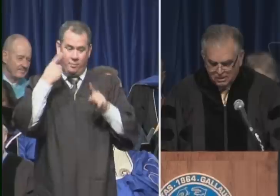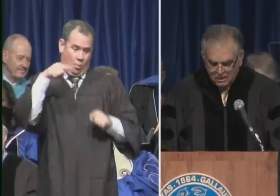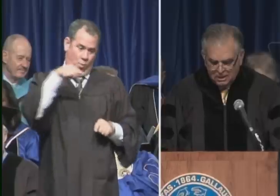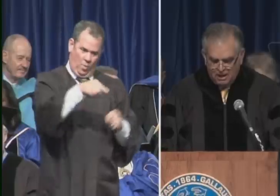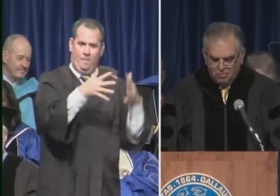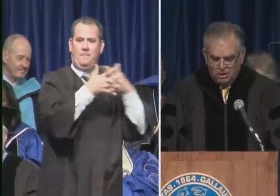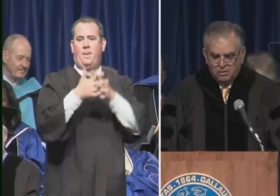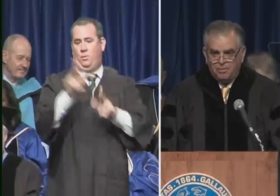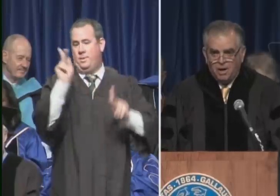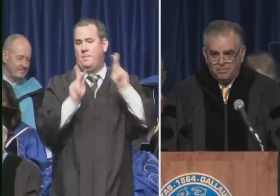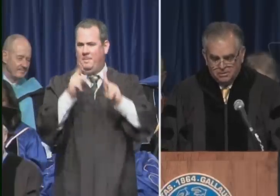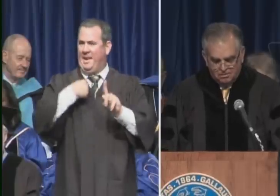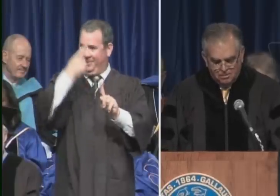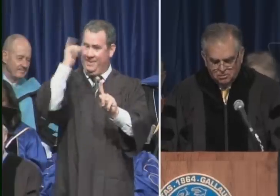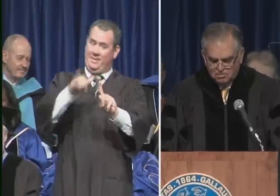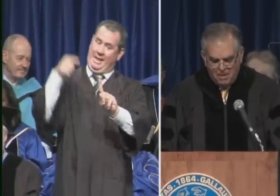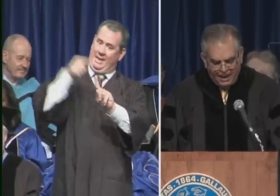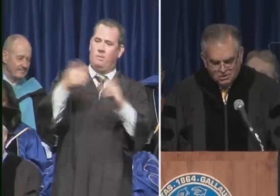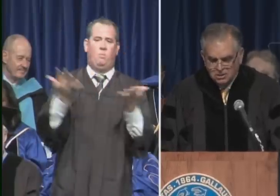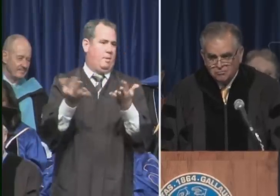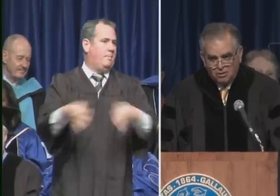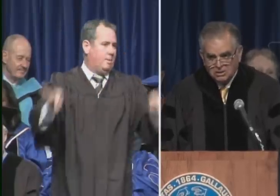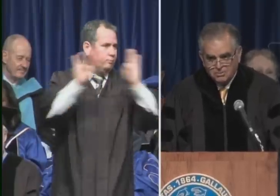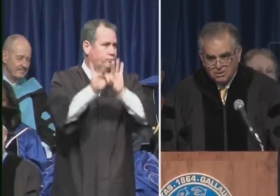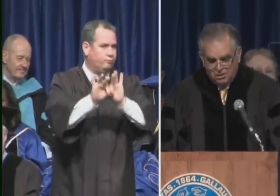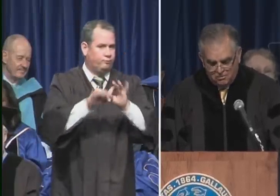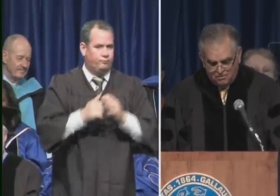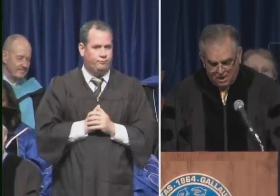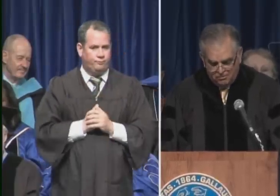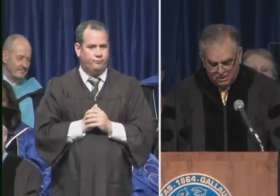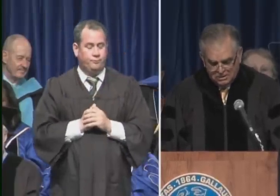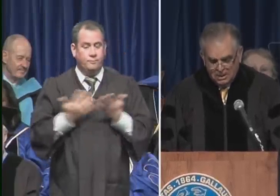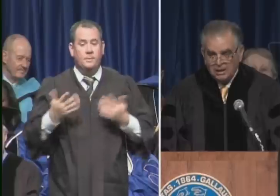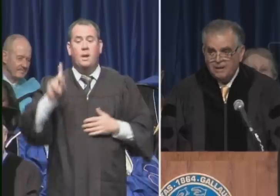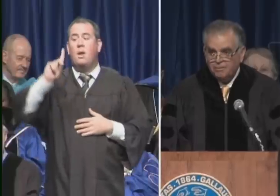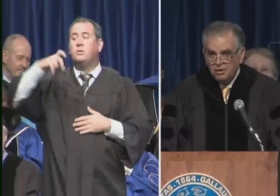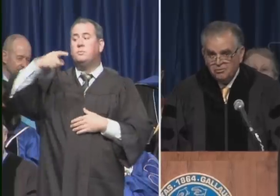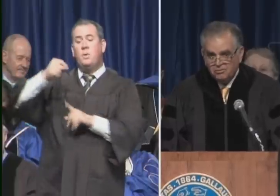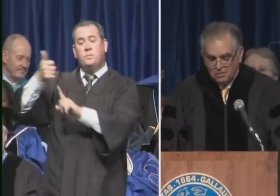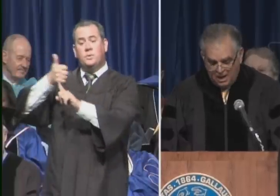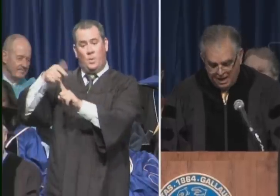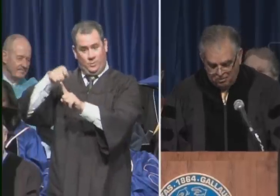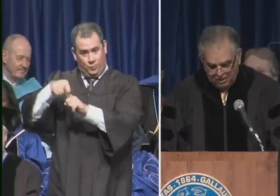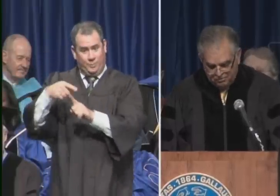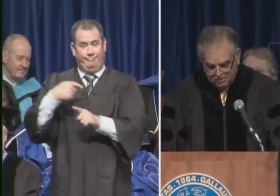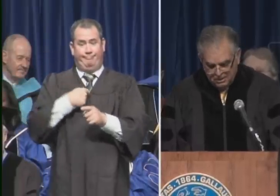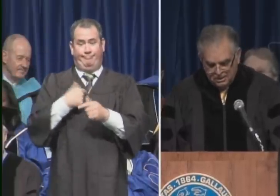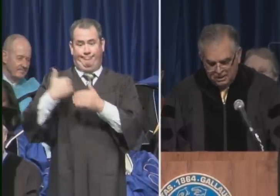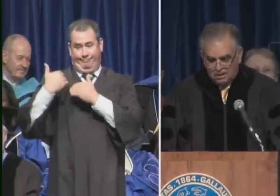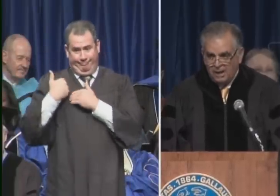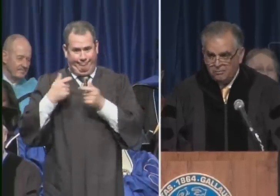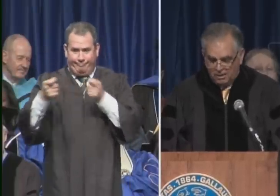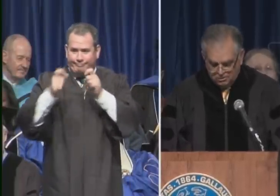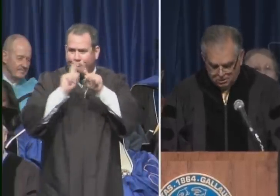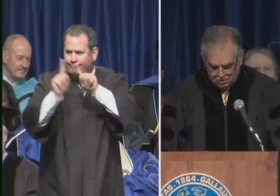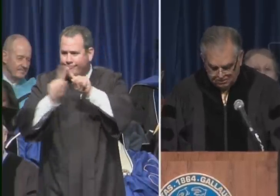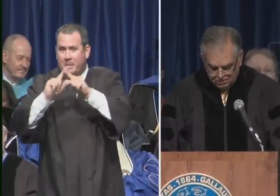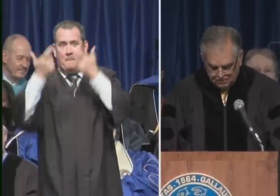I run a department that builds massive transportation projects, like bridges, highways and light-rail systems.